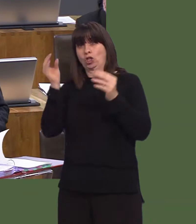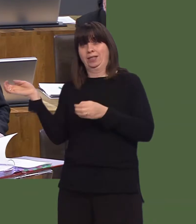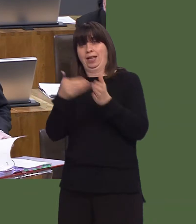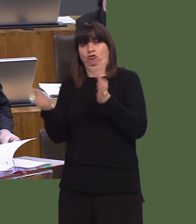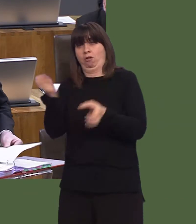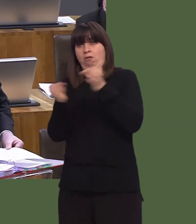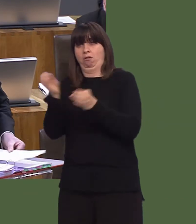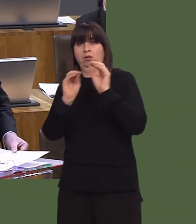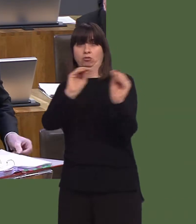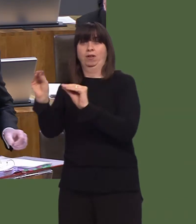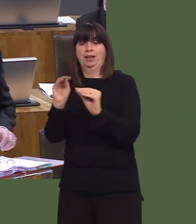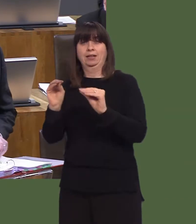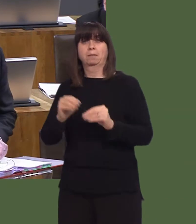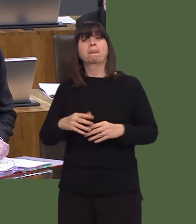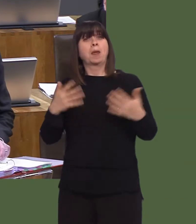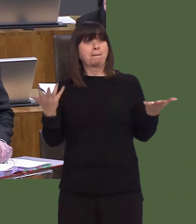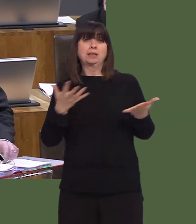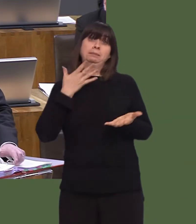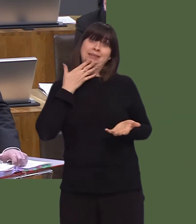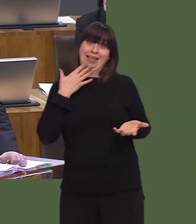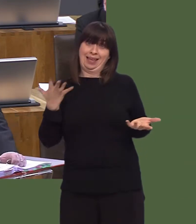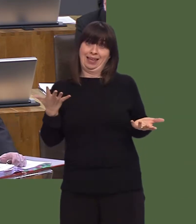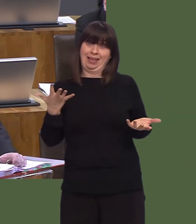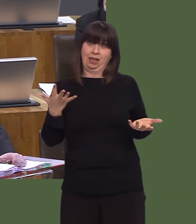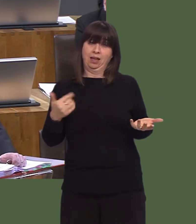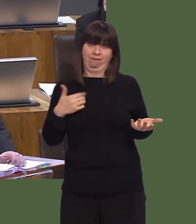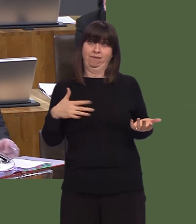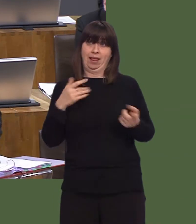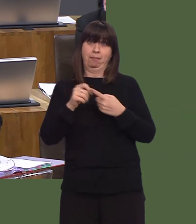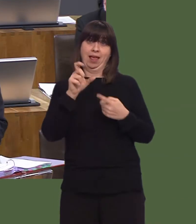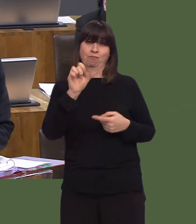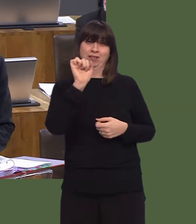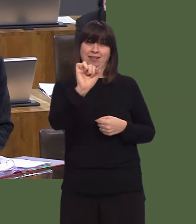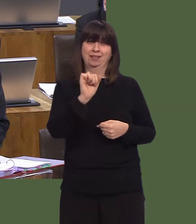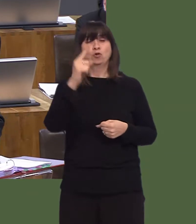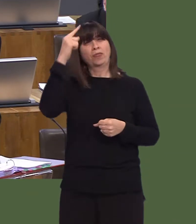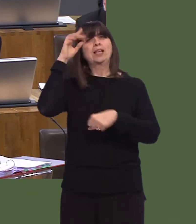Now, the mistake that has been made, to my mind, by Plaid Cymru is looking at doctors in isolation.